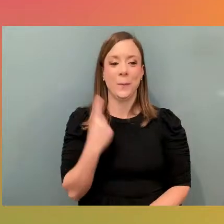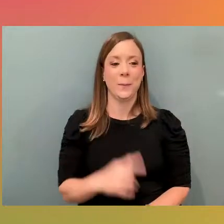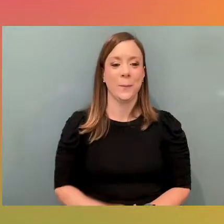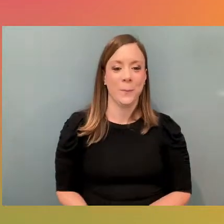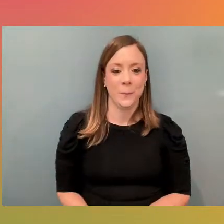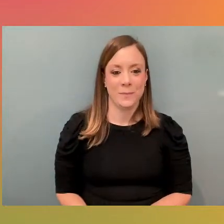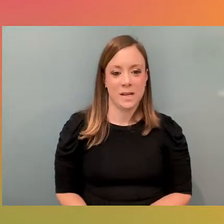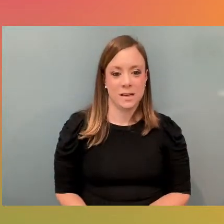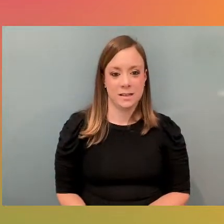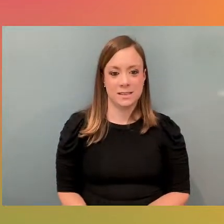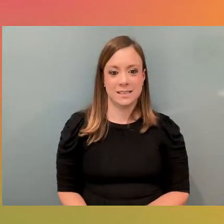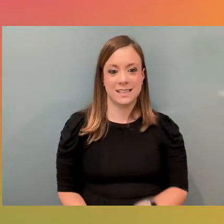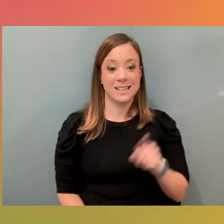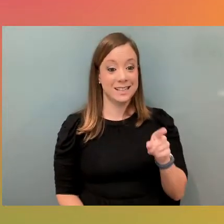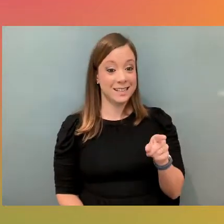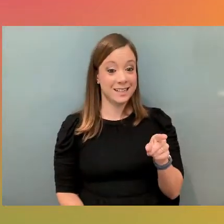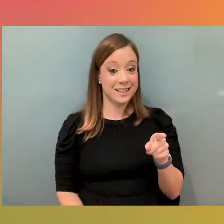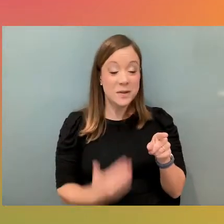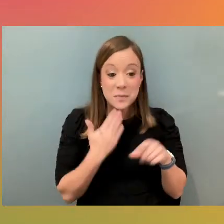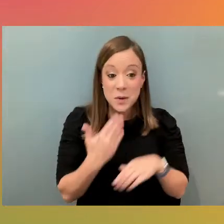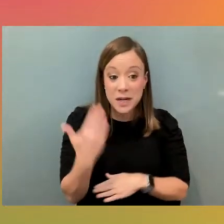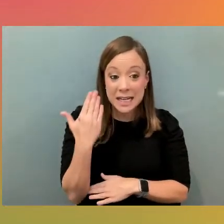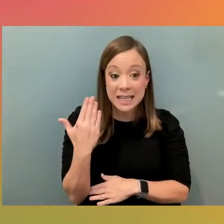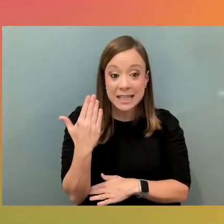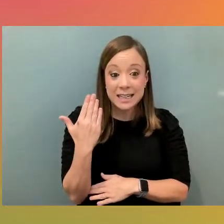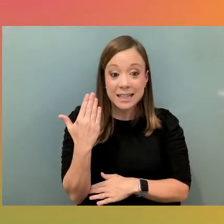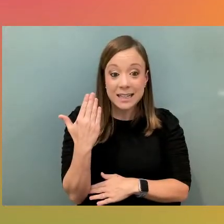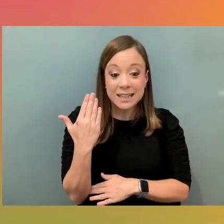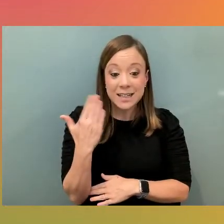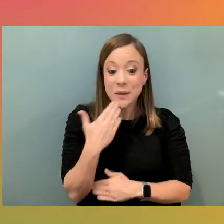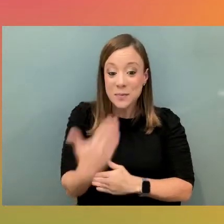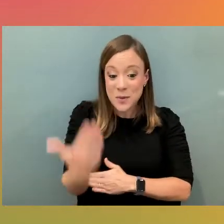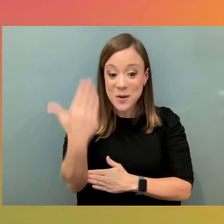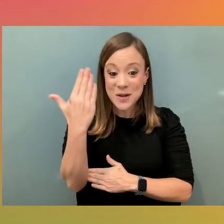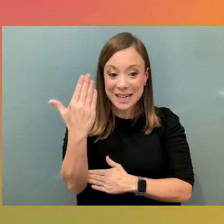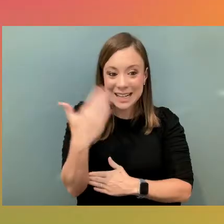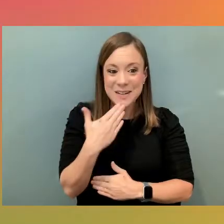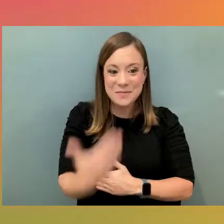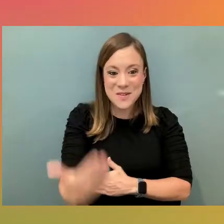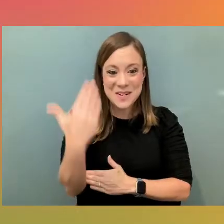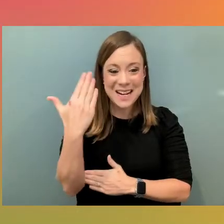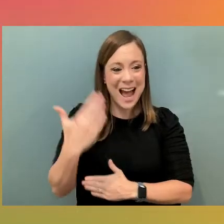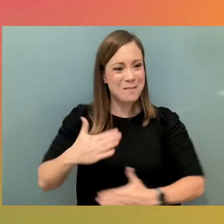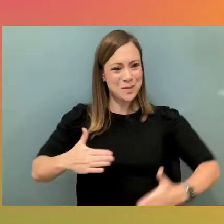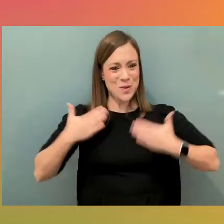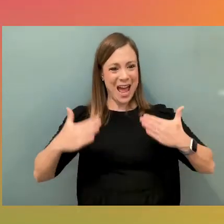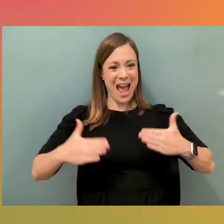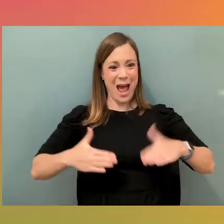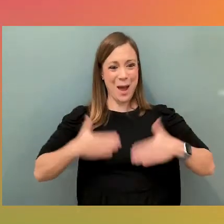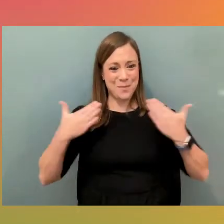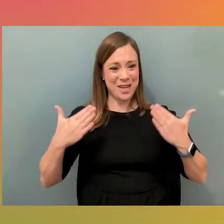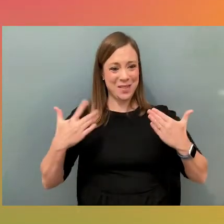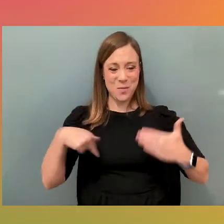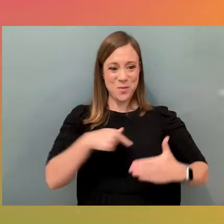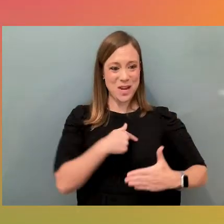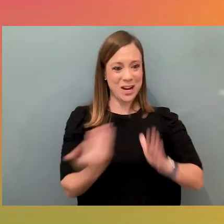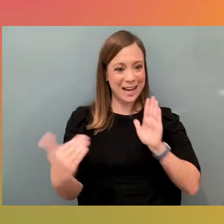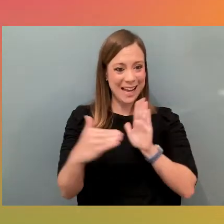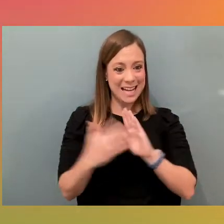WERE SUPPOSED TO TALK? YOU ARE ON. YOU CAN SAY --